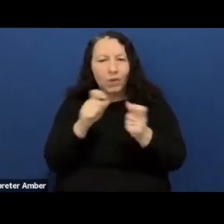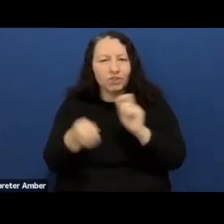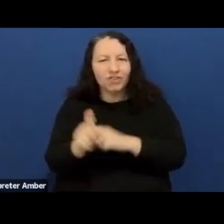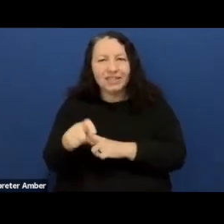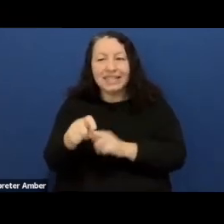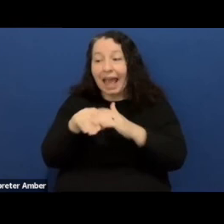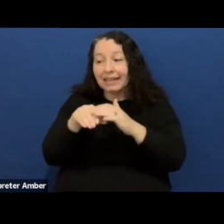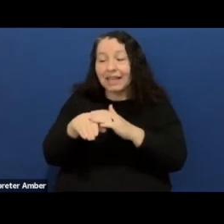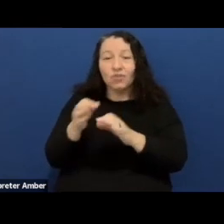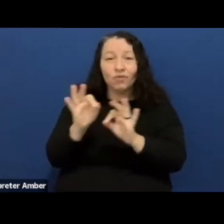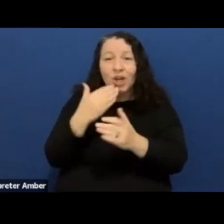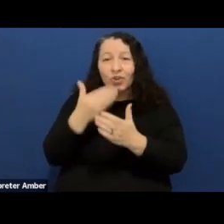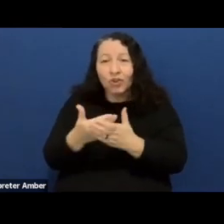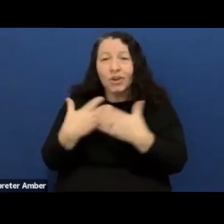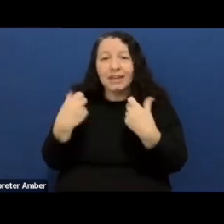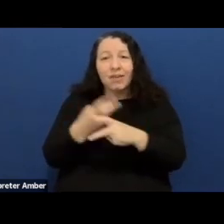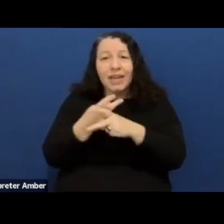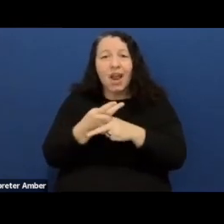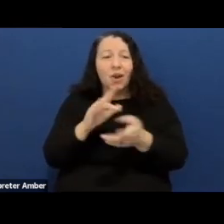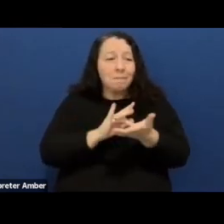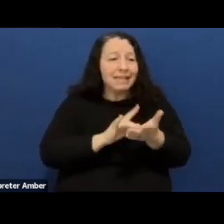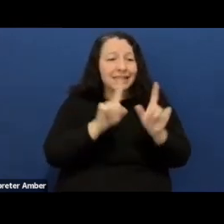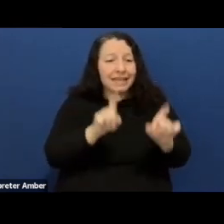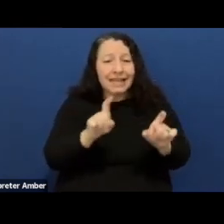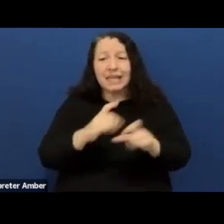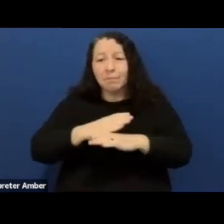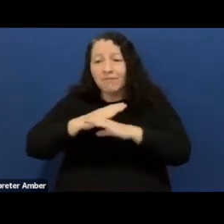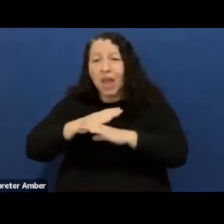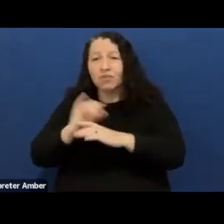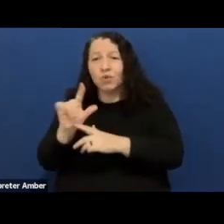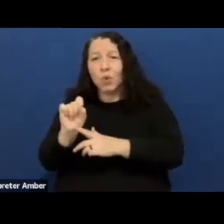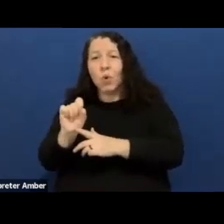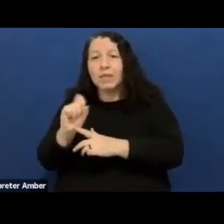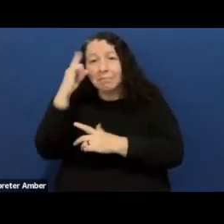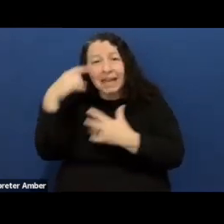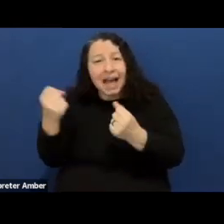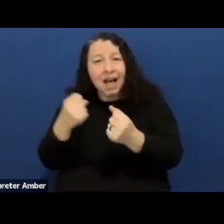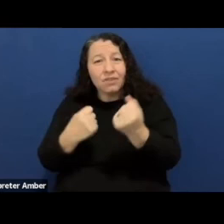ongoing changes we need. Access to quality, free healthcare, medicine, testing and prevention